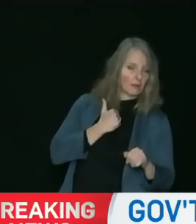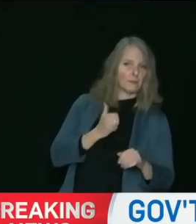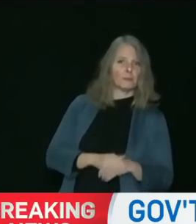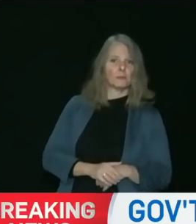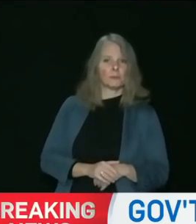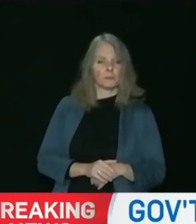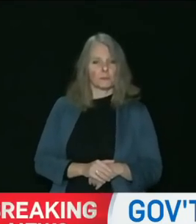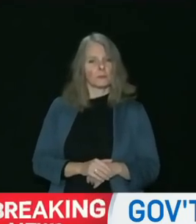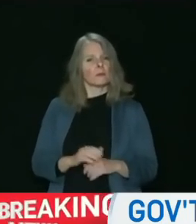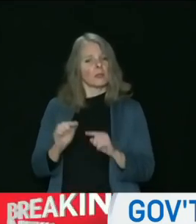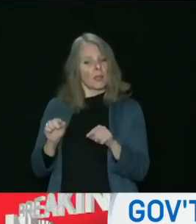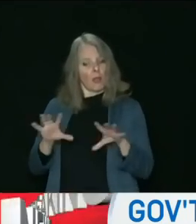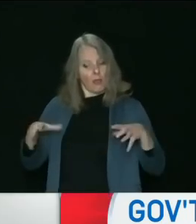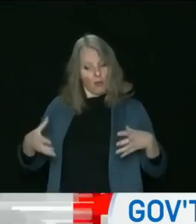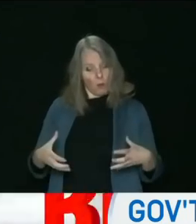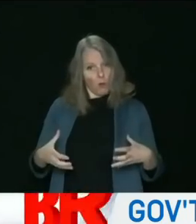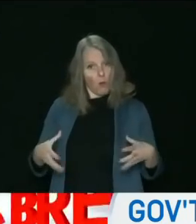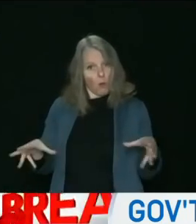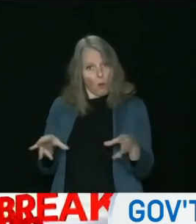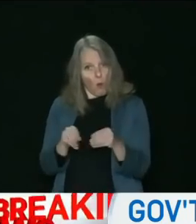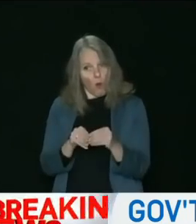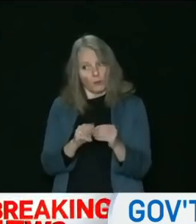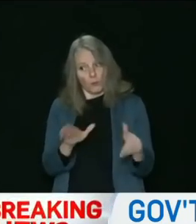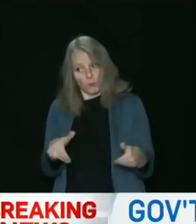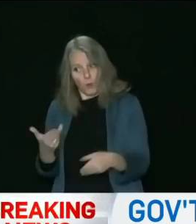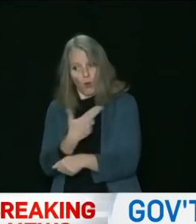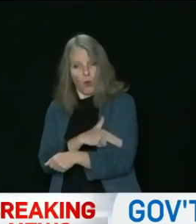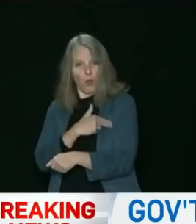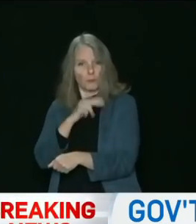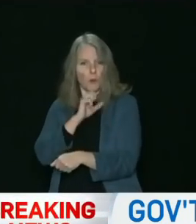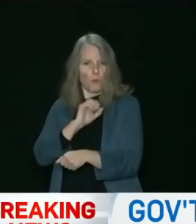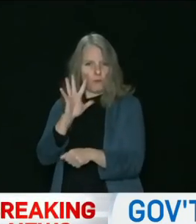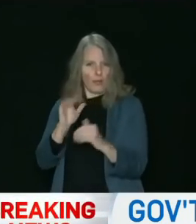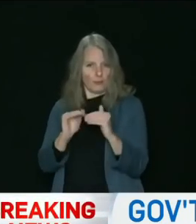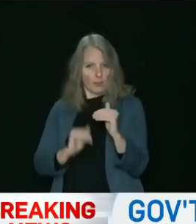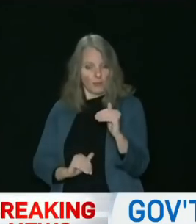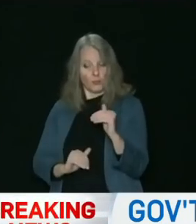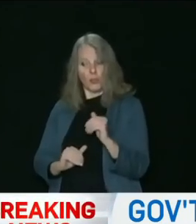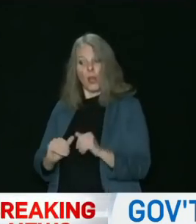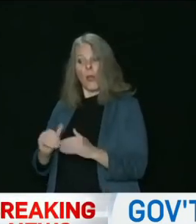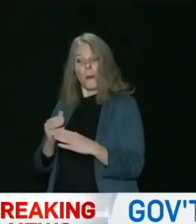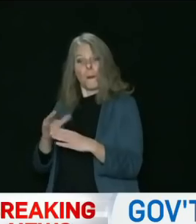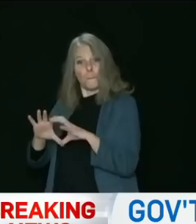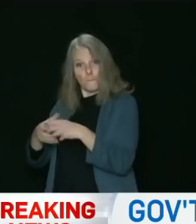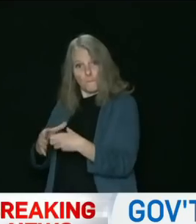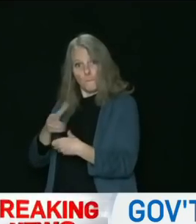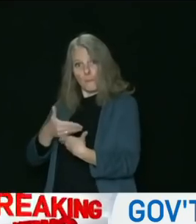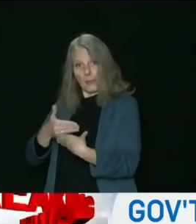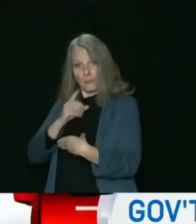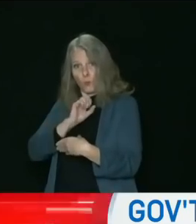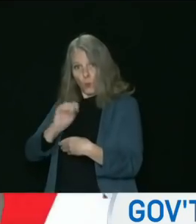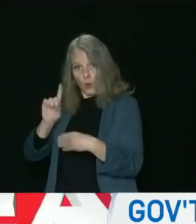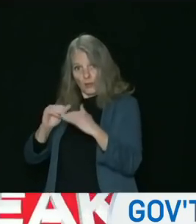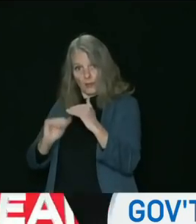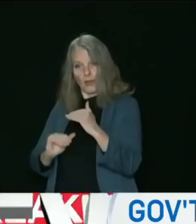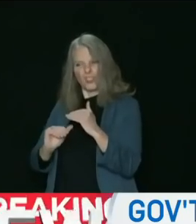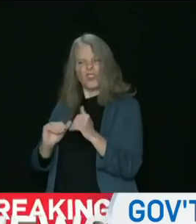IT IS STILL LOW OVERALL